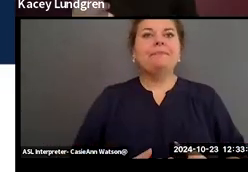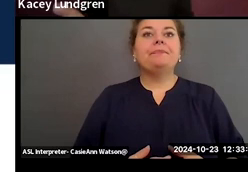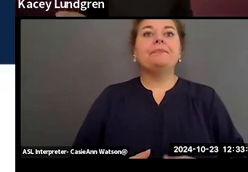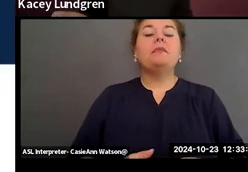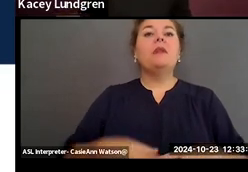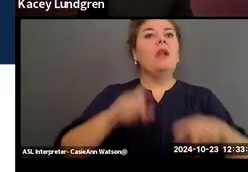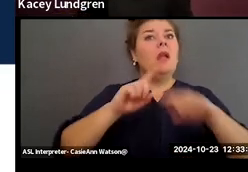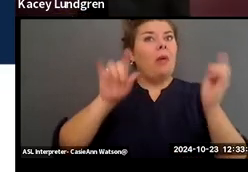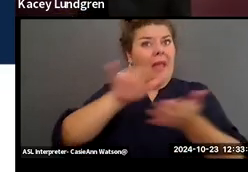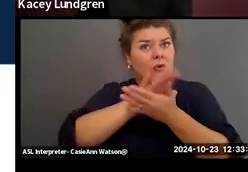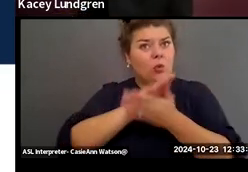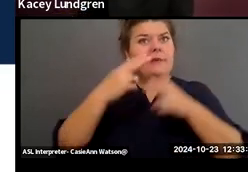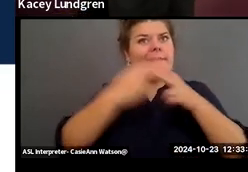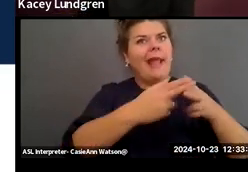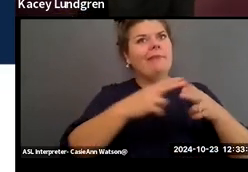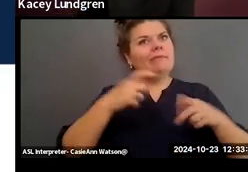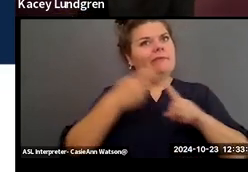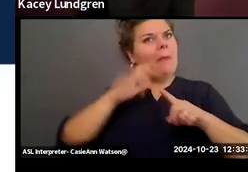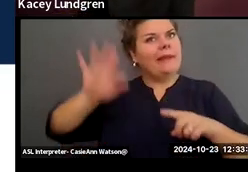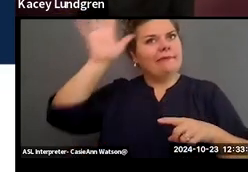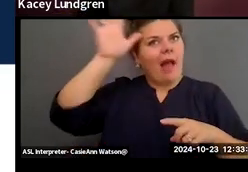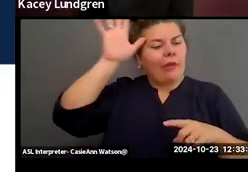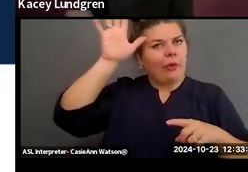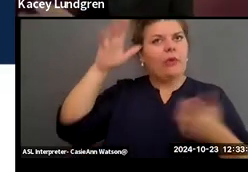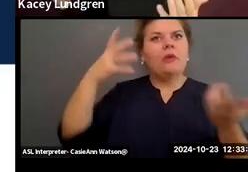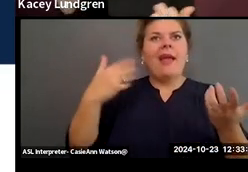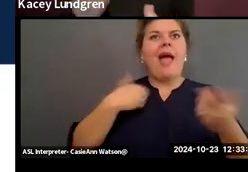But the school was named for his father. There's a famous statue of the moment